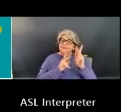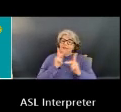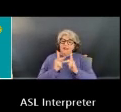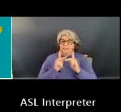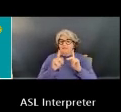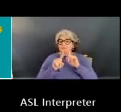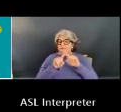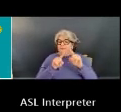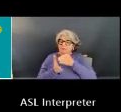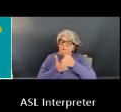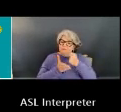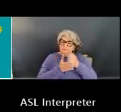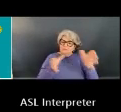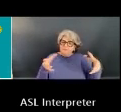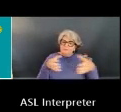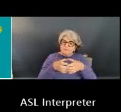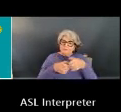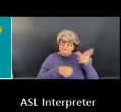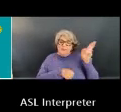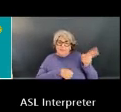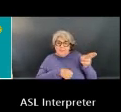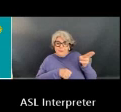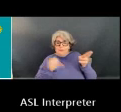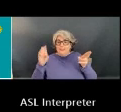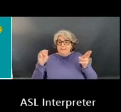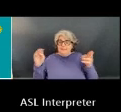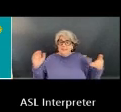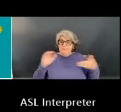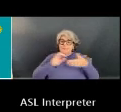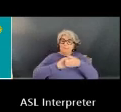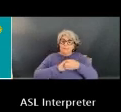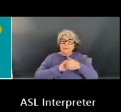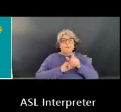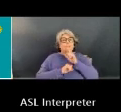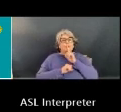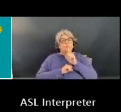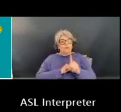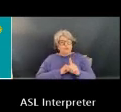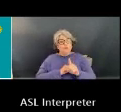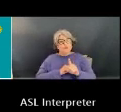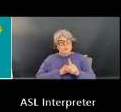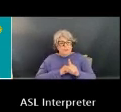work, right, in history and STEM. Because here at the museum, we really find that those two